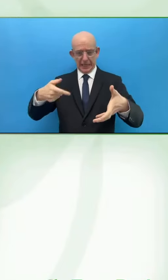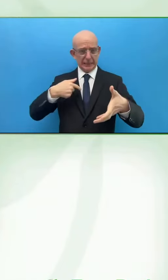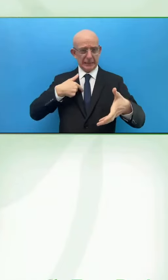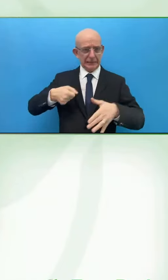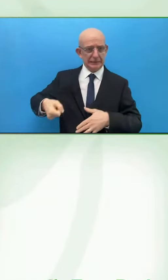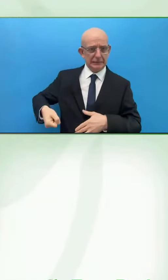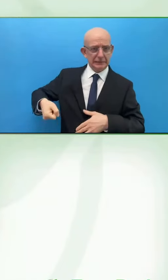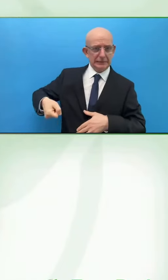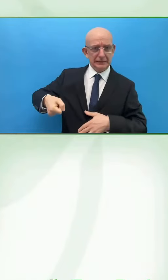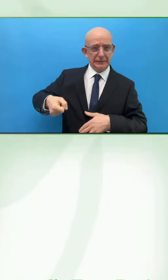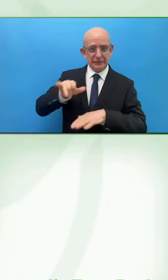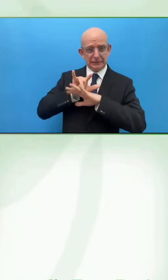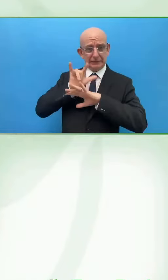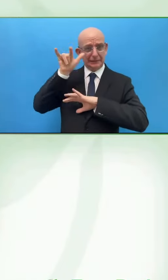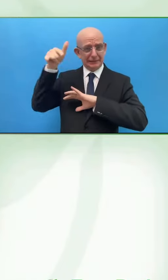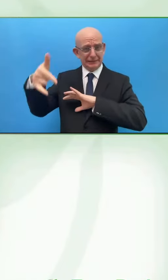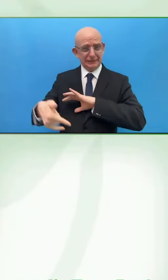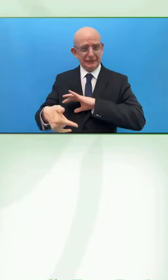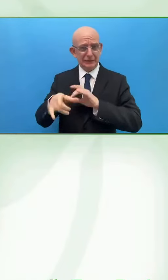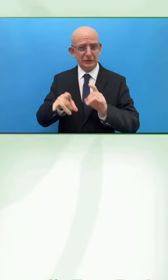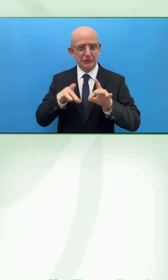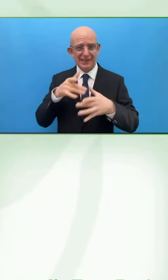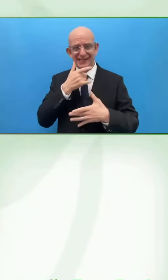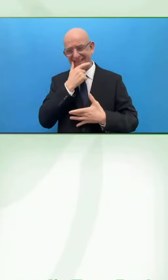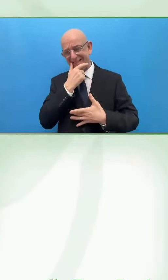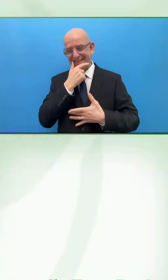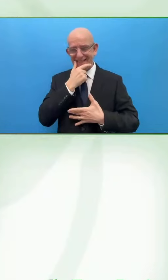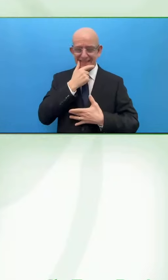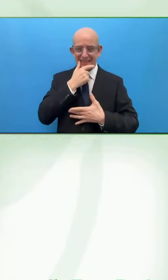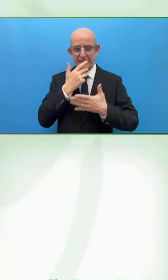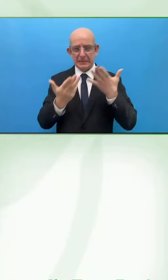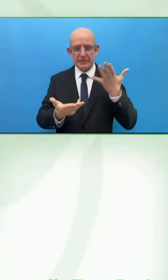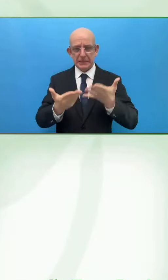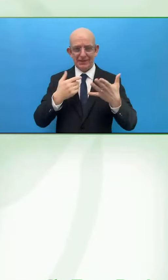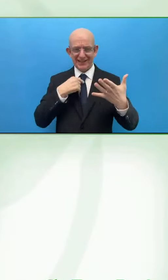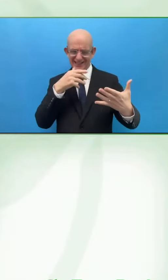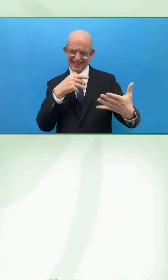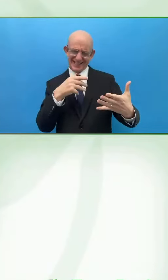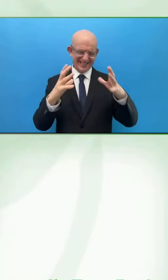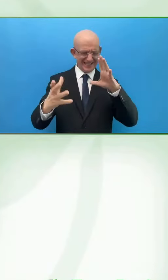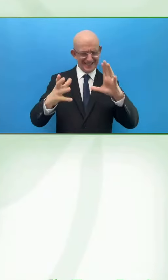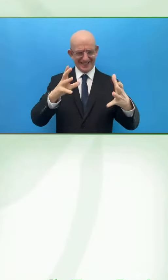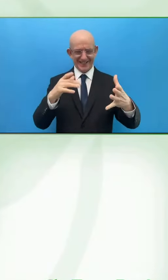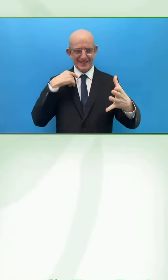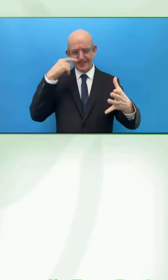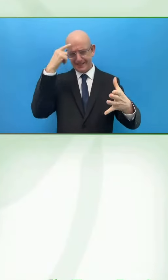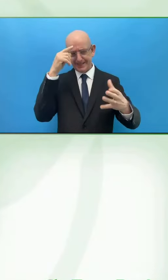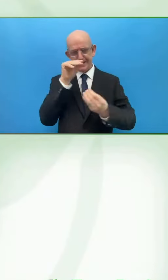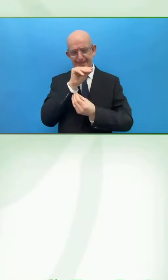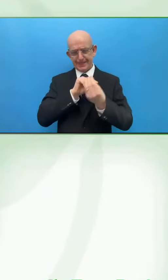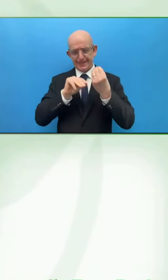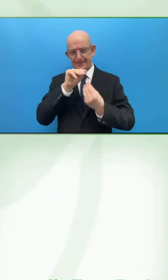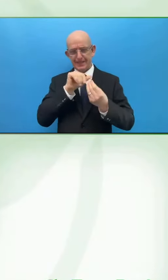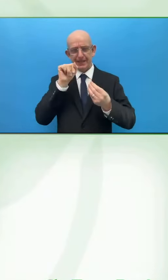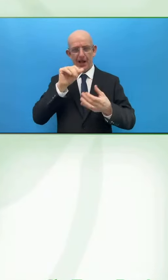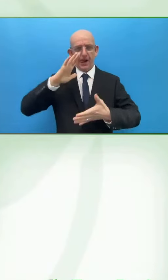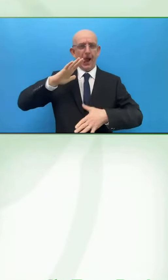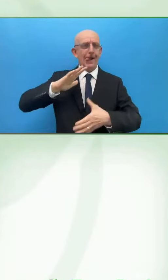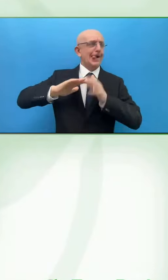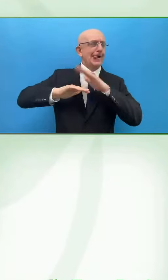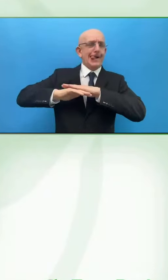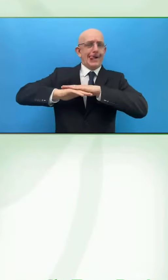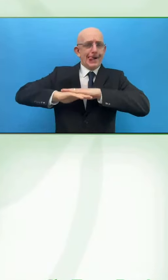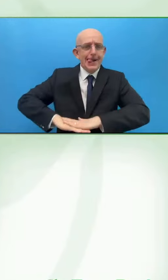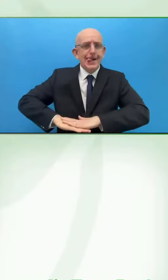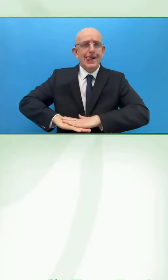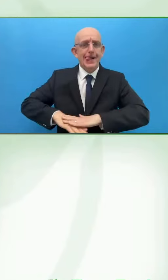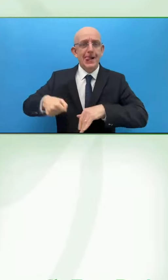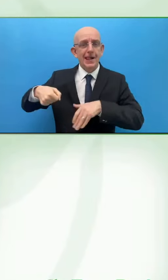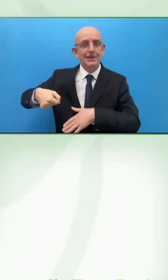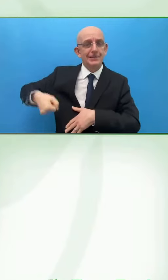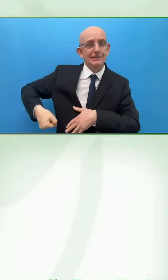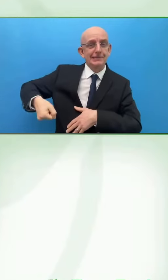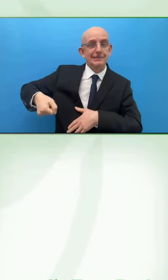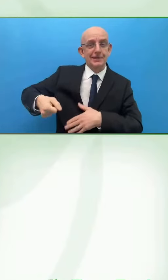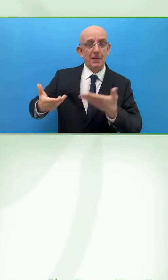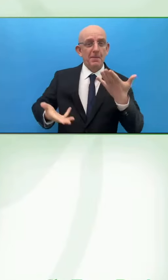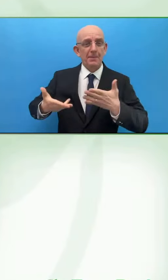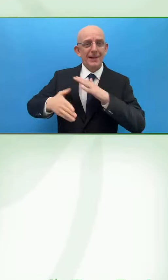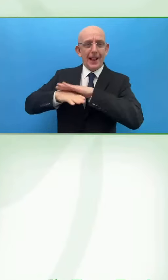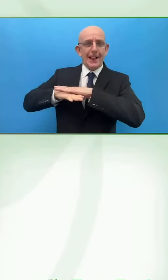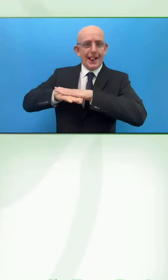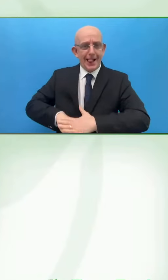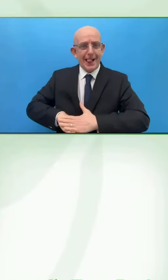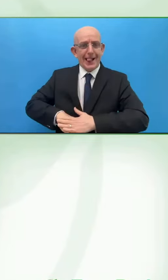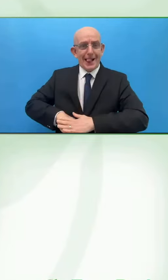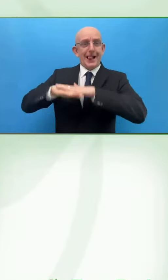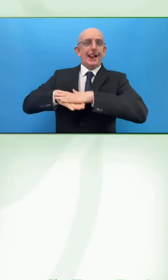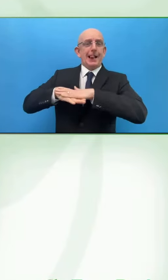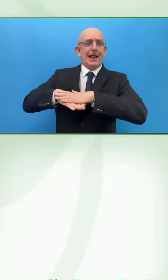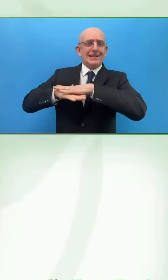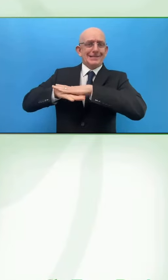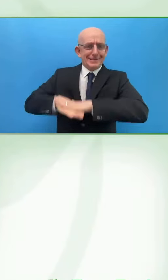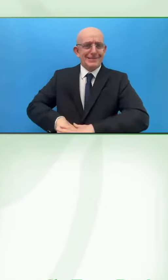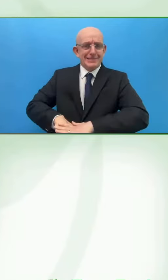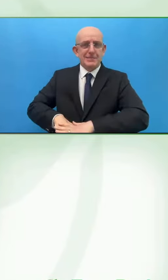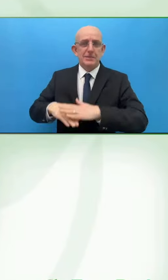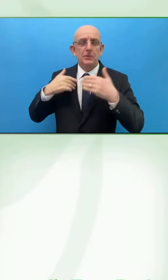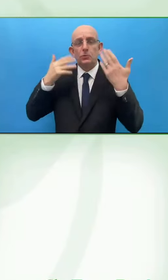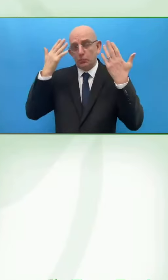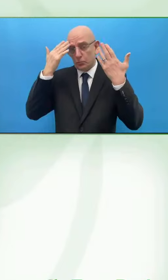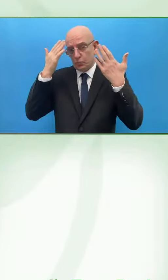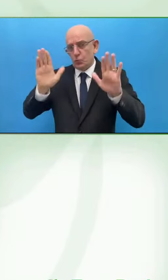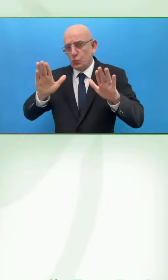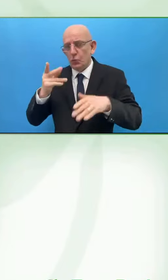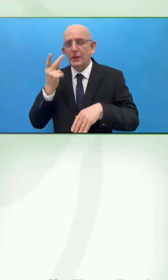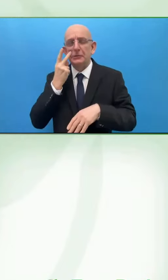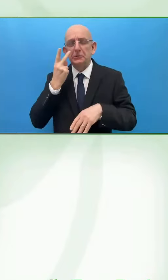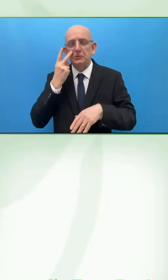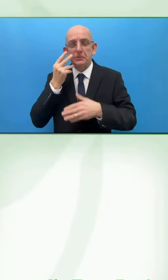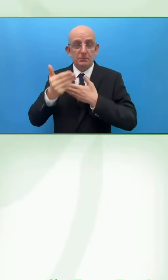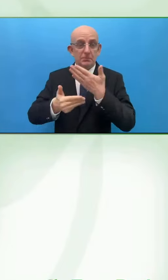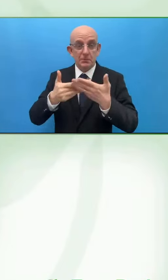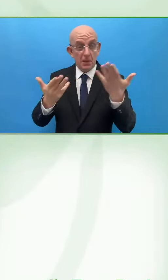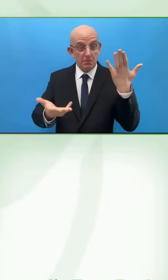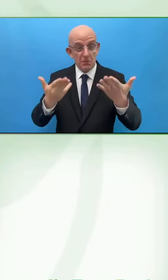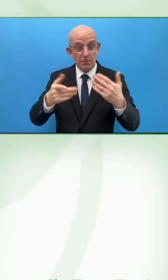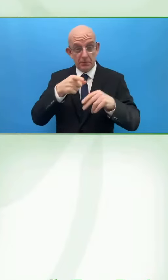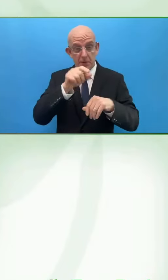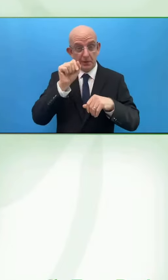I'm sure it will be finally it.